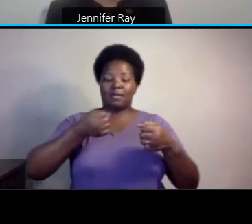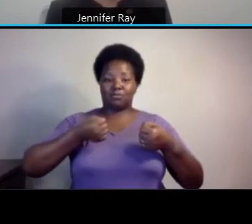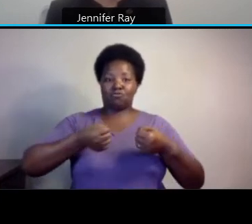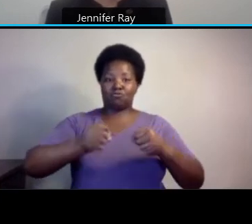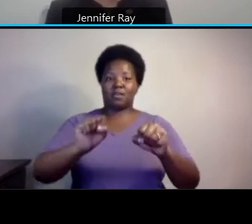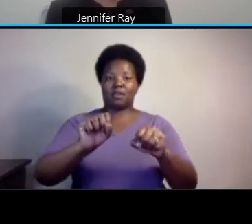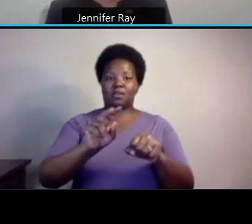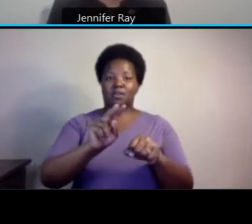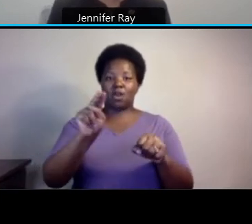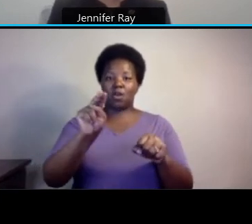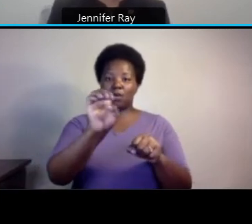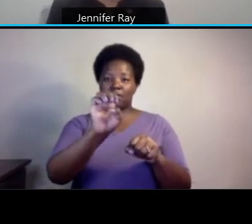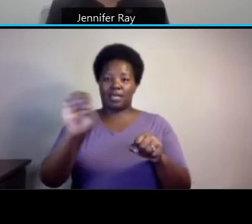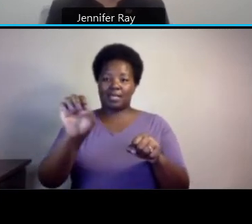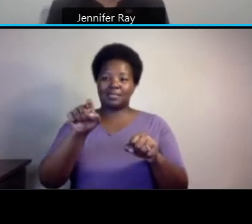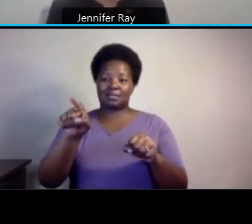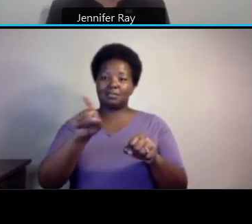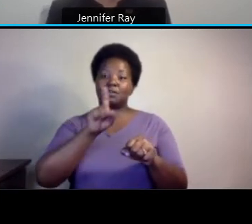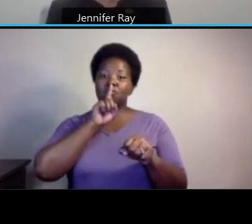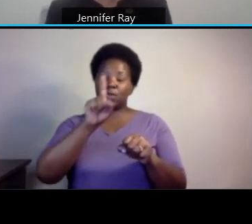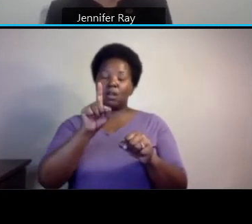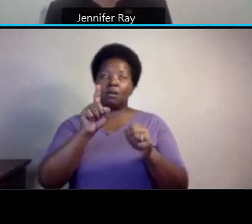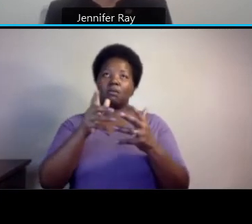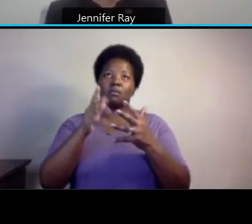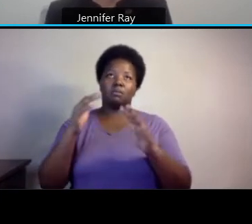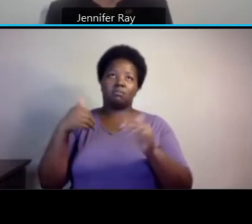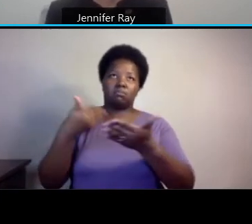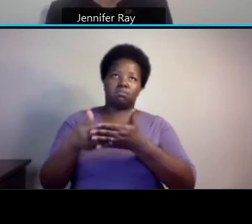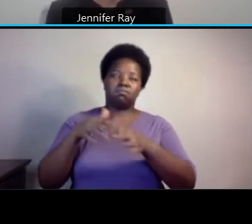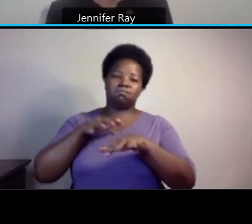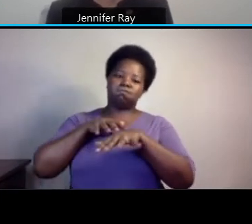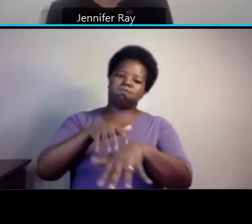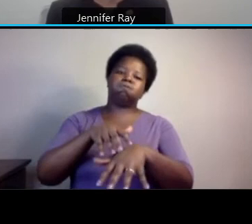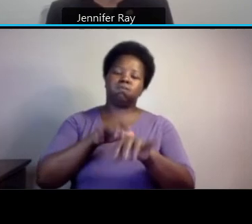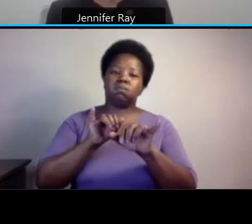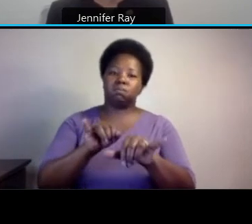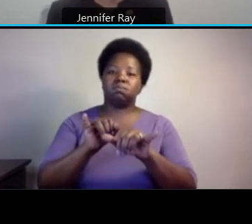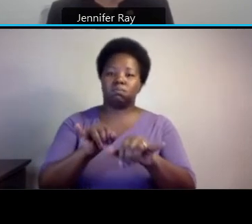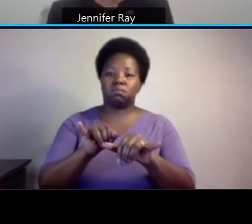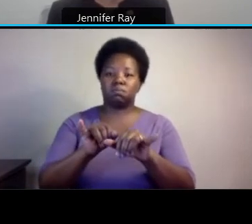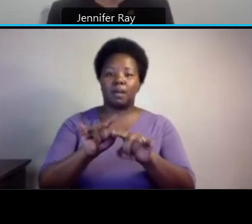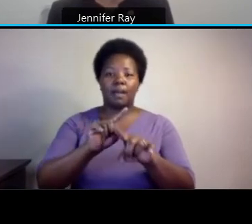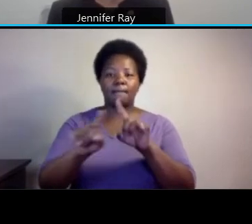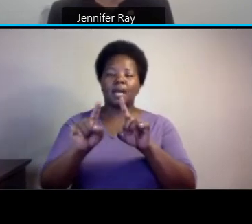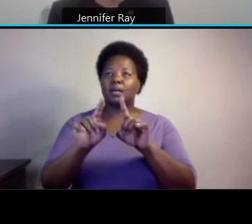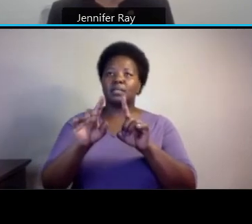which is a major source of gridlock why aren't the signal cycles on eastbound florida avenue